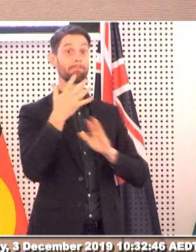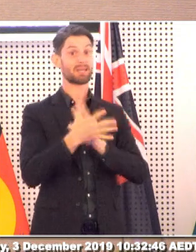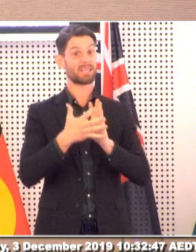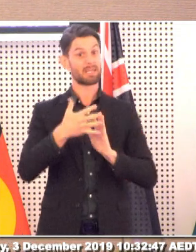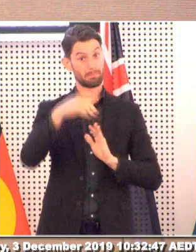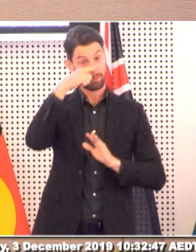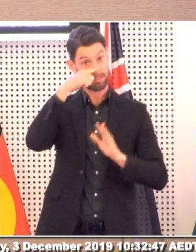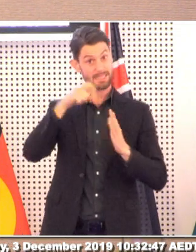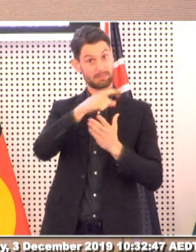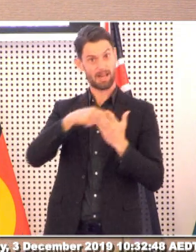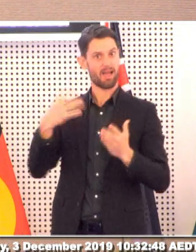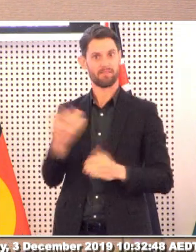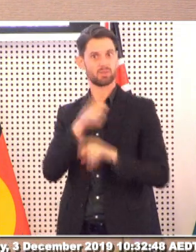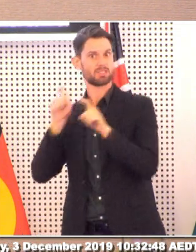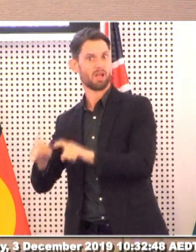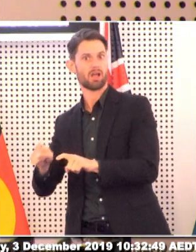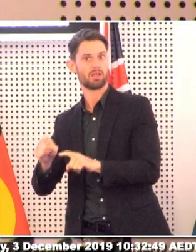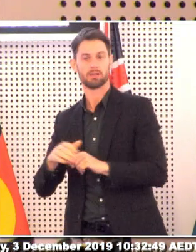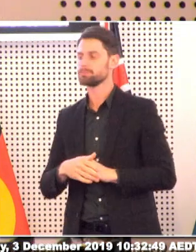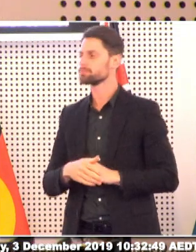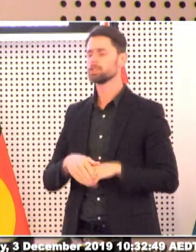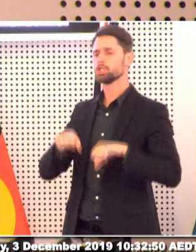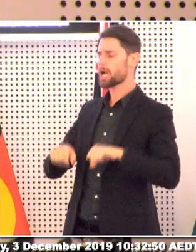Are you speaking of a situation where instead of the state